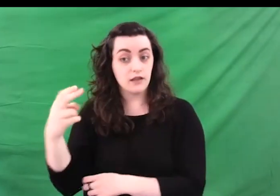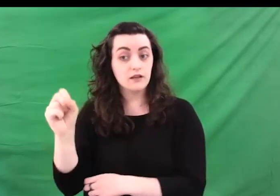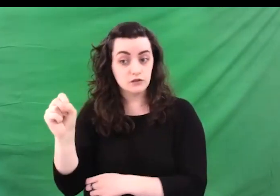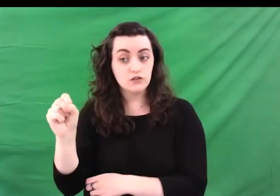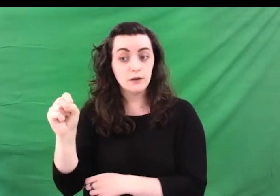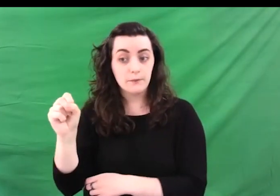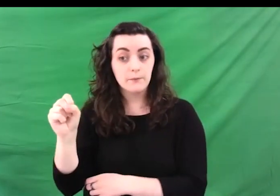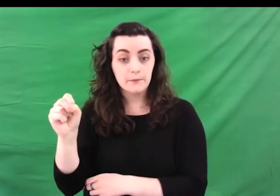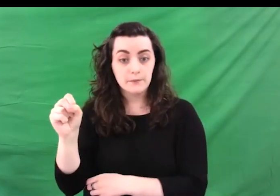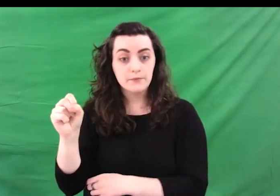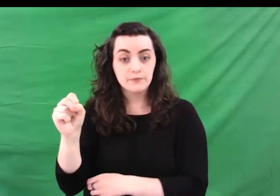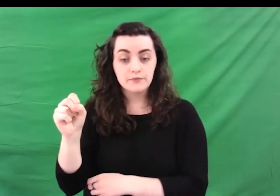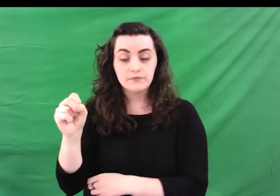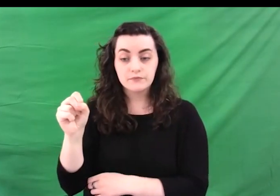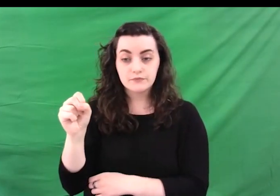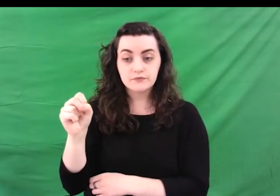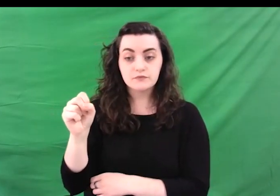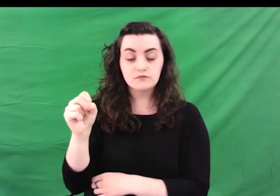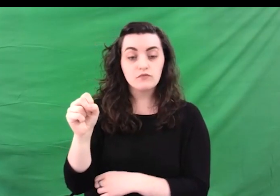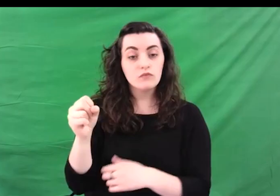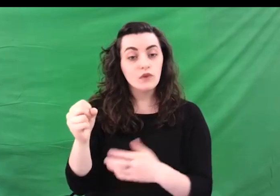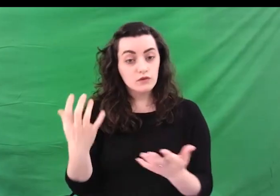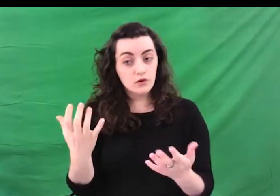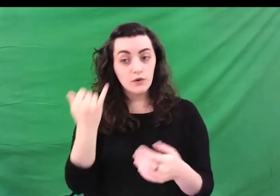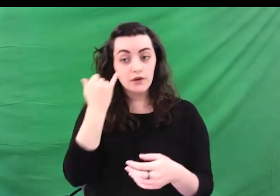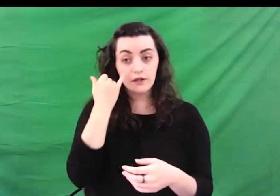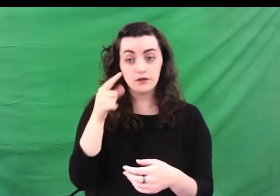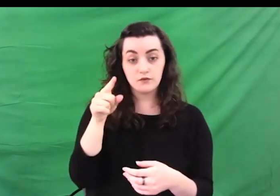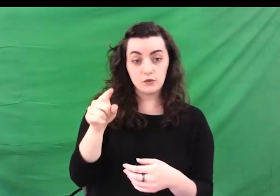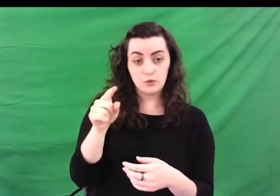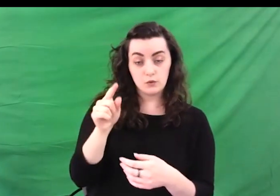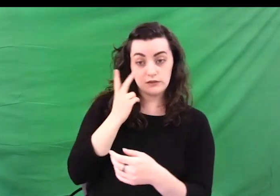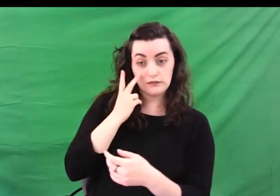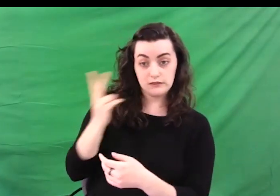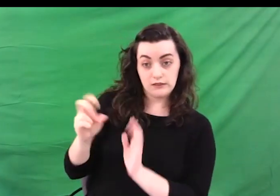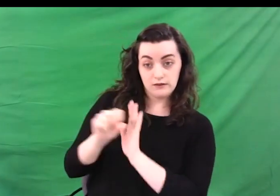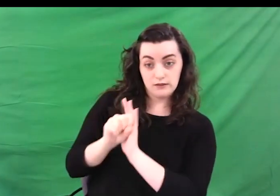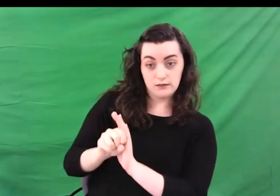So if you look at the symbol on the screen,